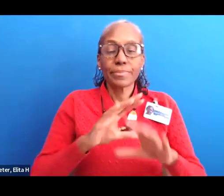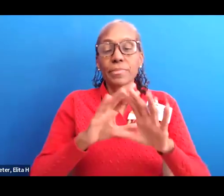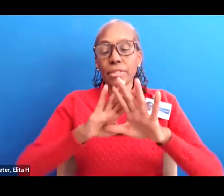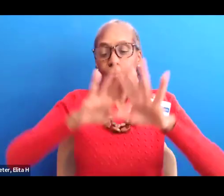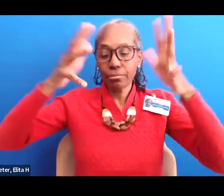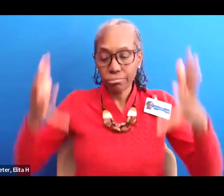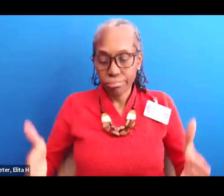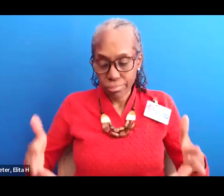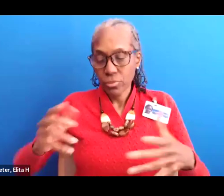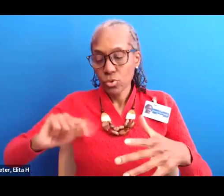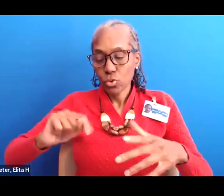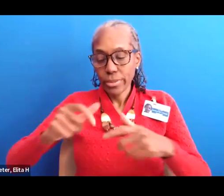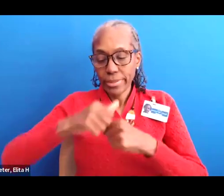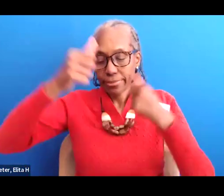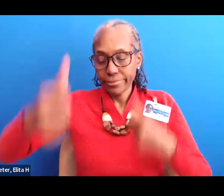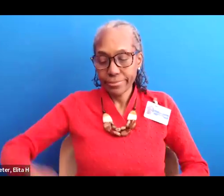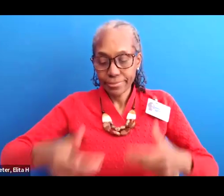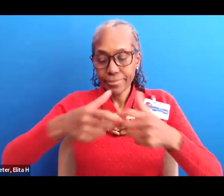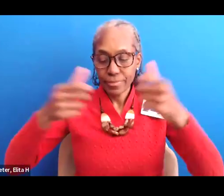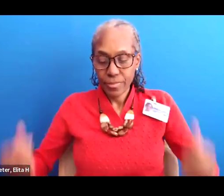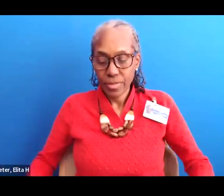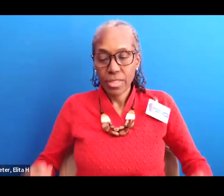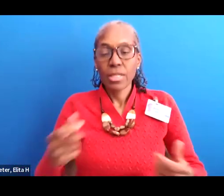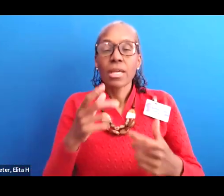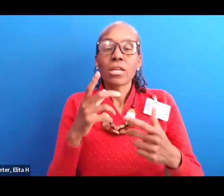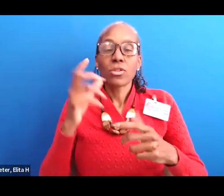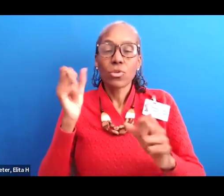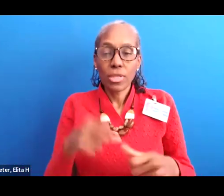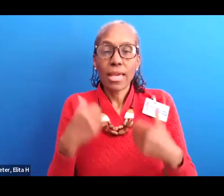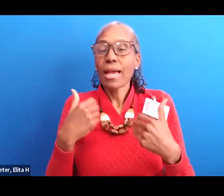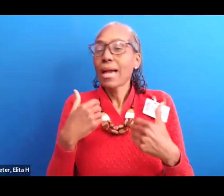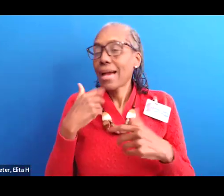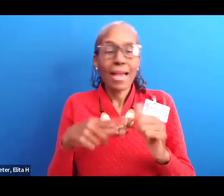If you have an accessible shower, you can have your bowel and bladder program.